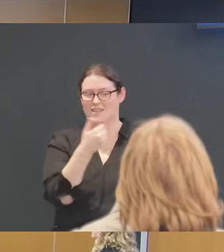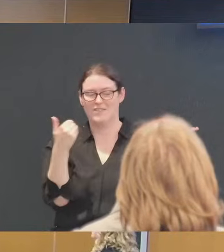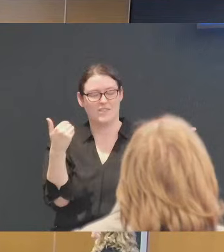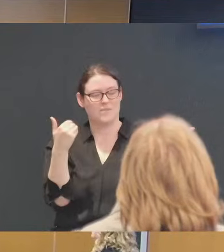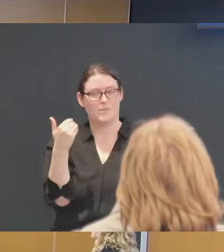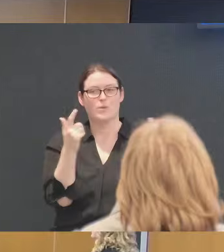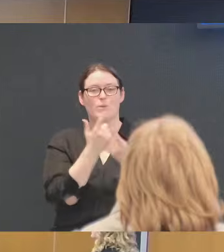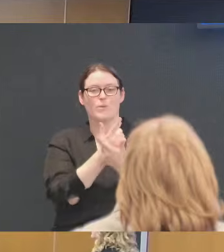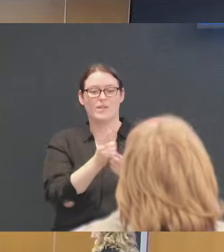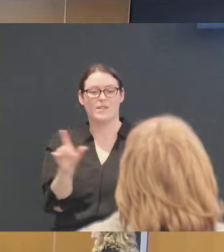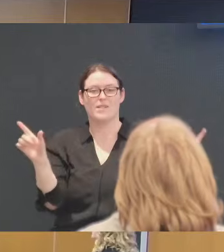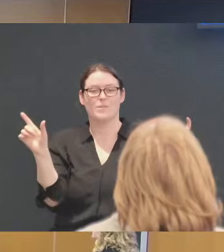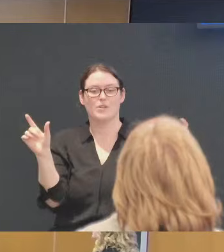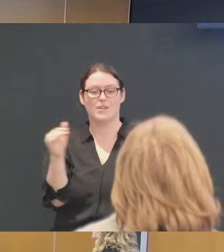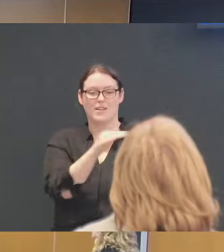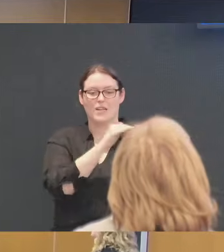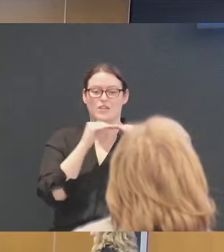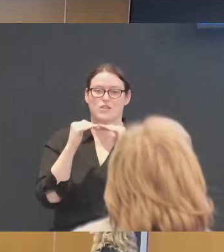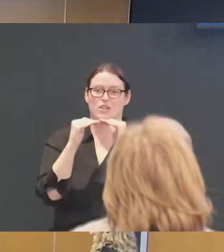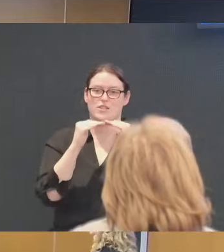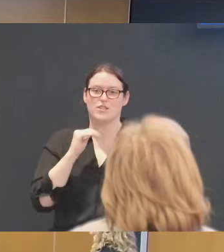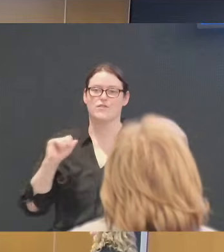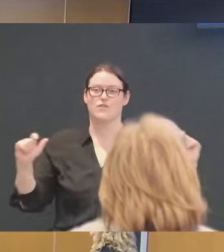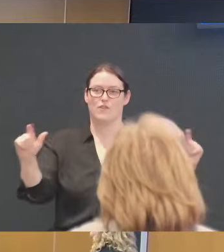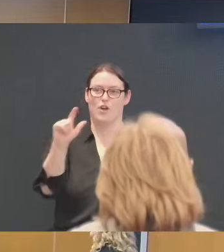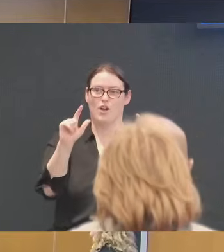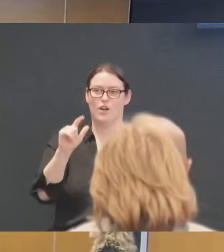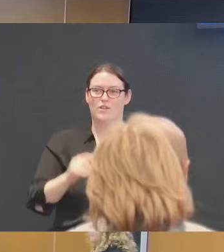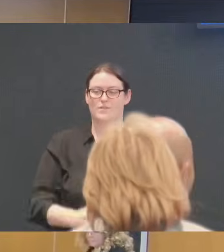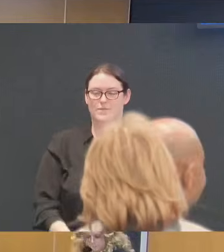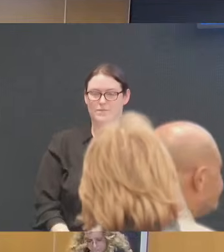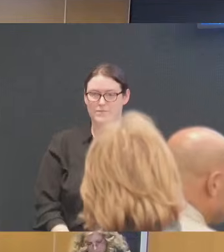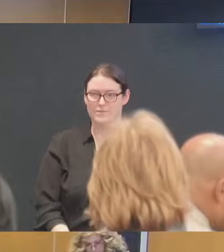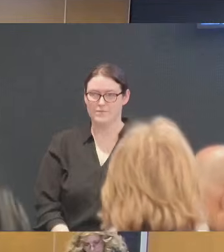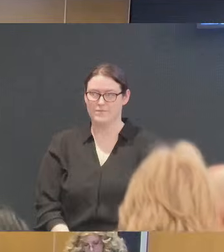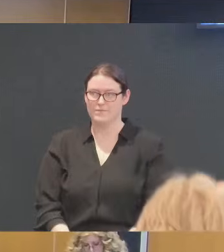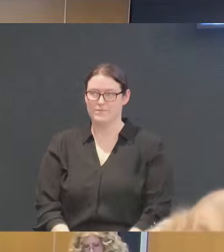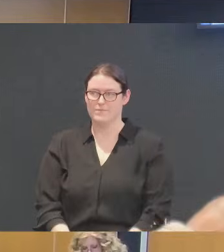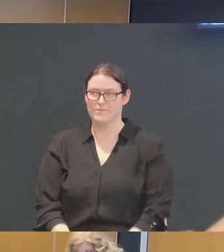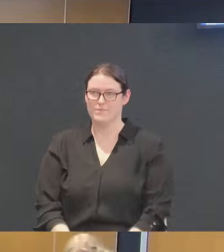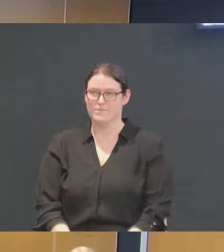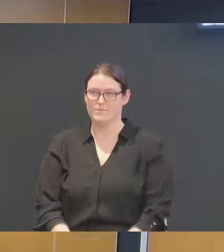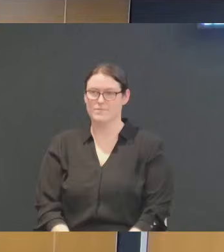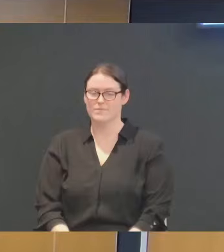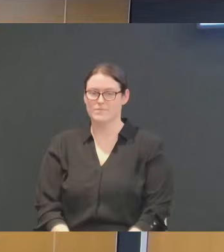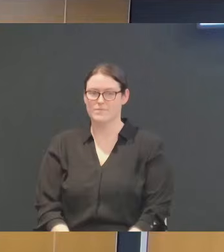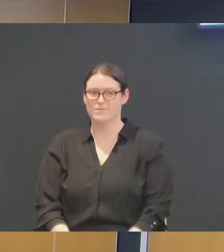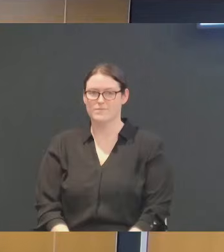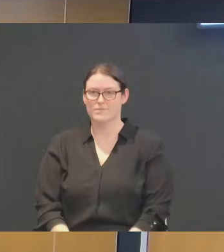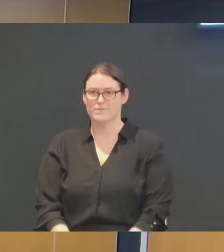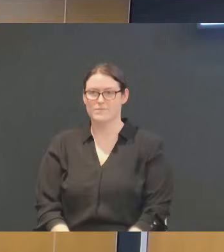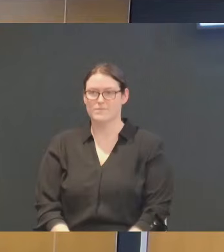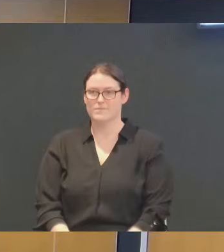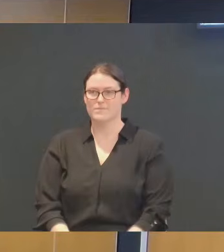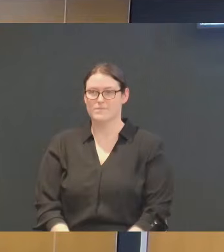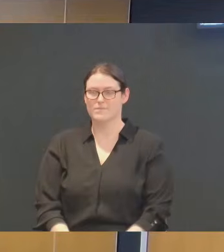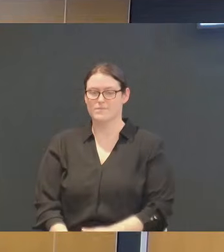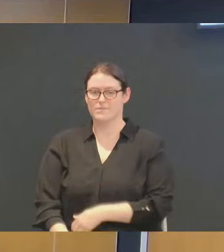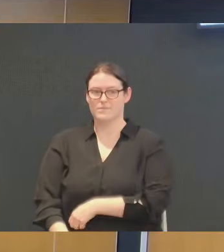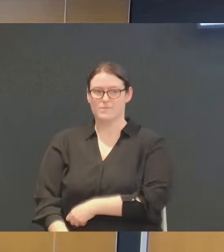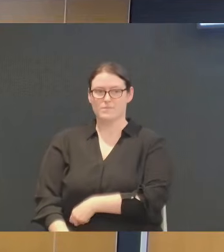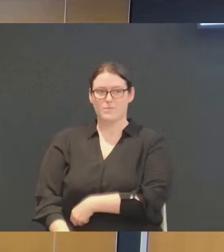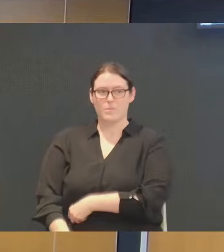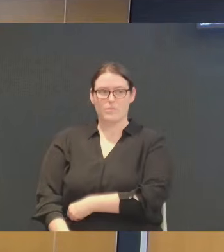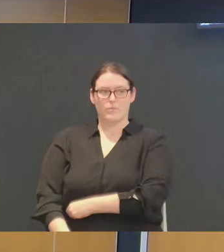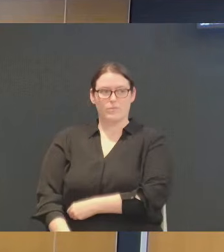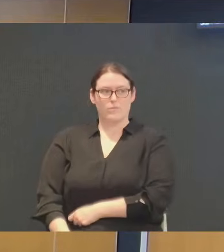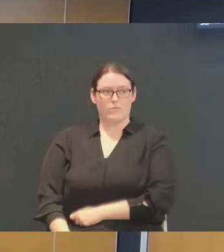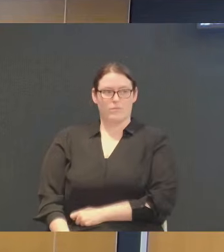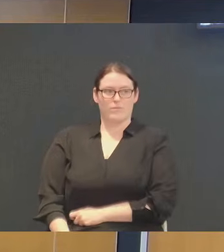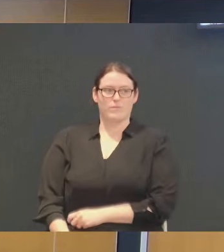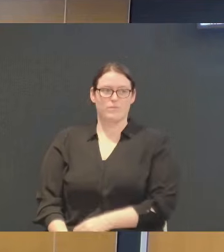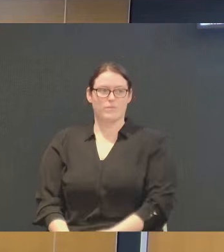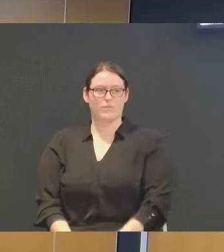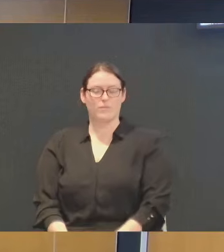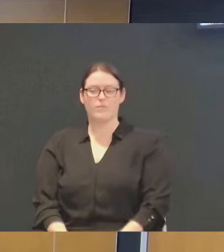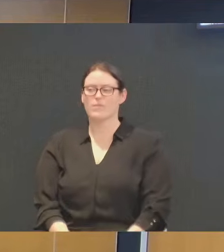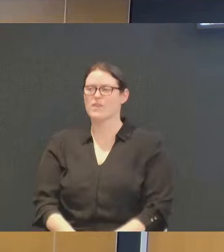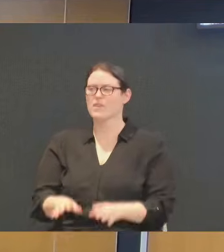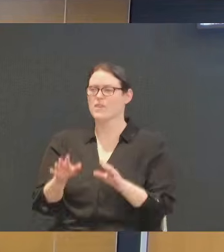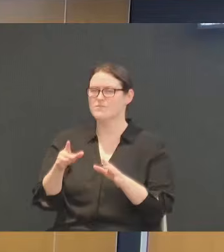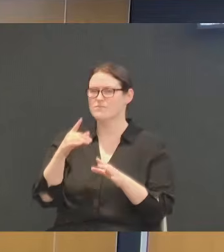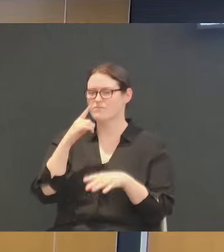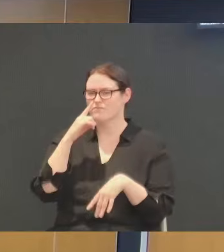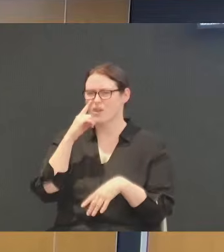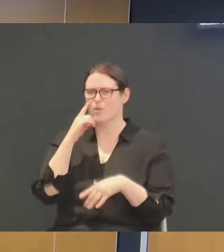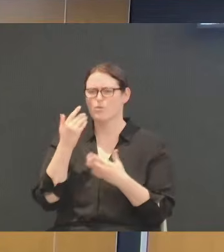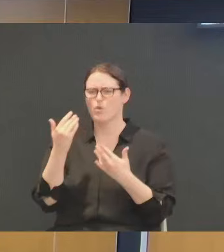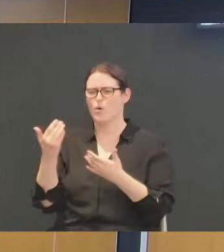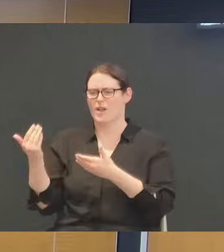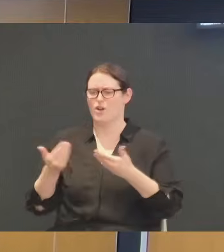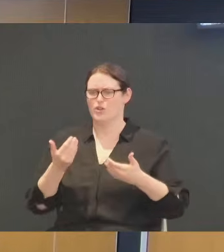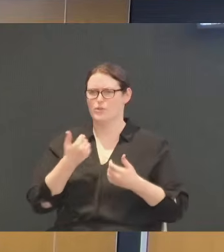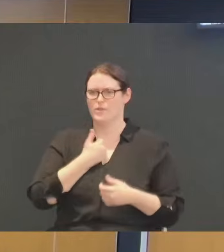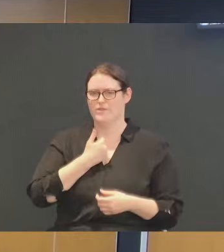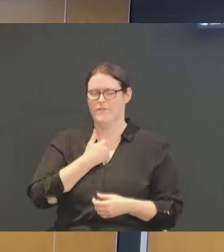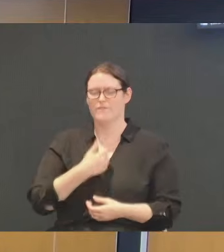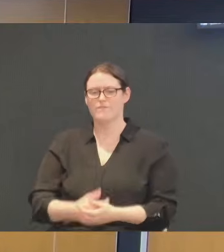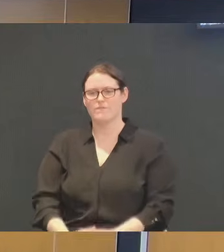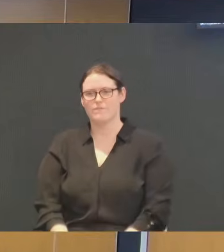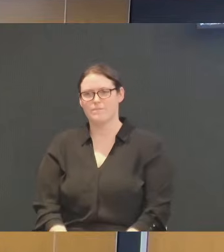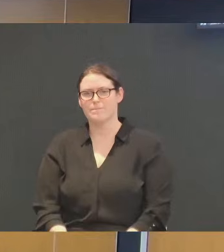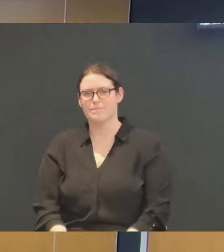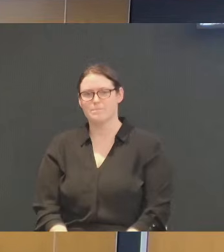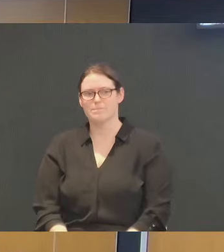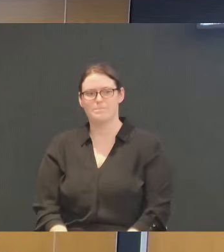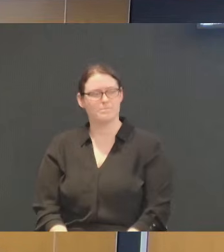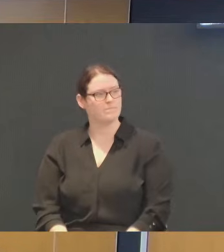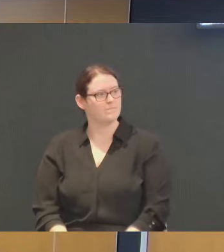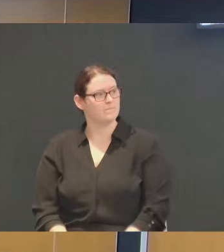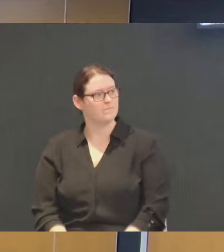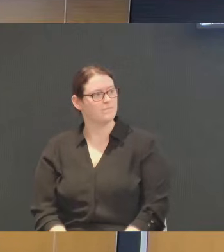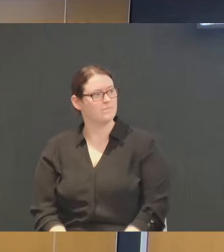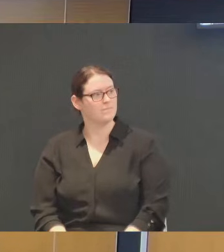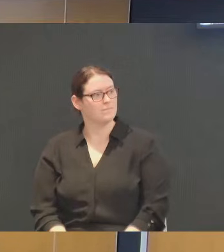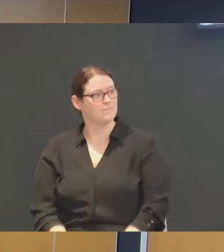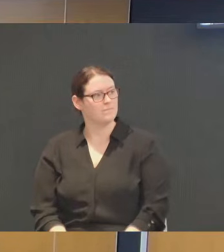indivisible, with liberty and justice for all. If we can have introductions, please.